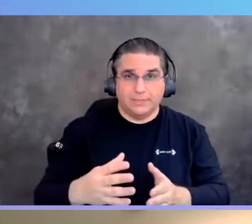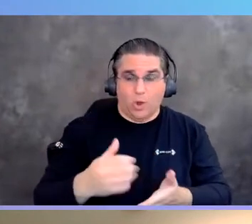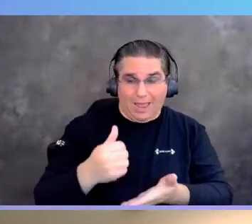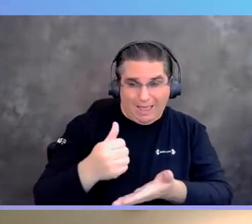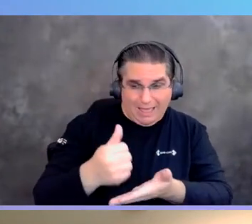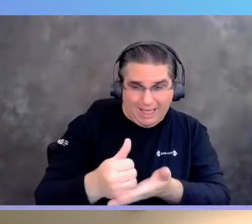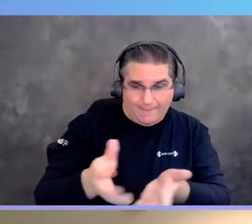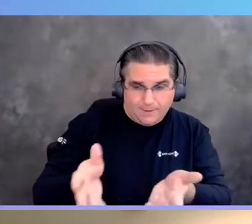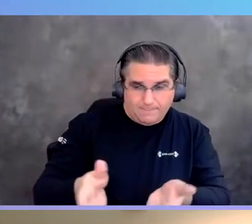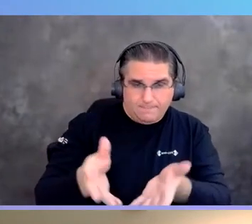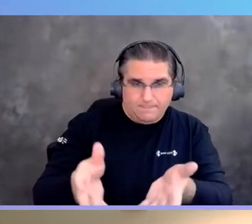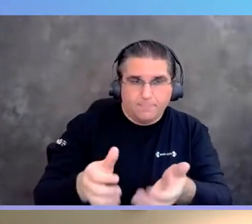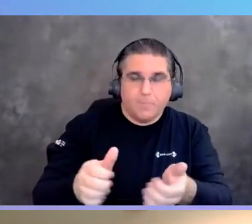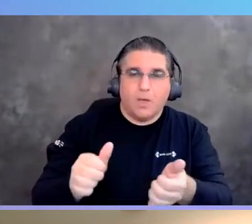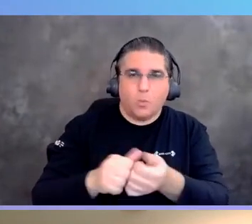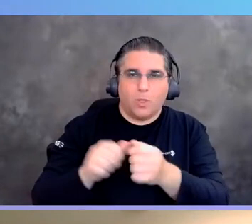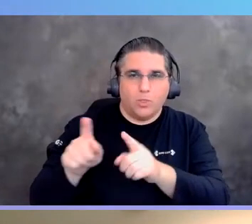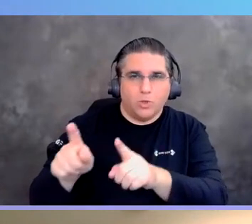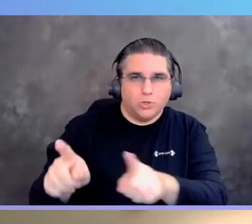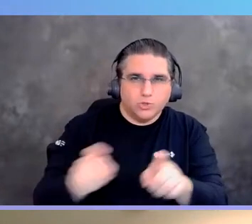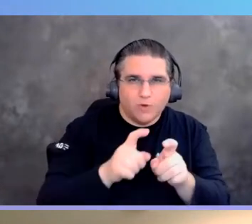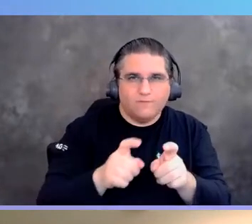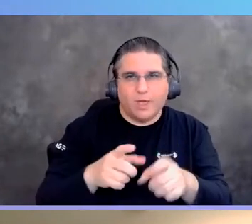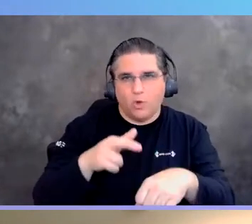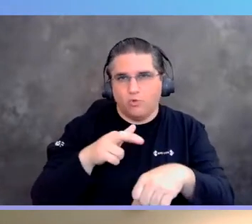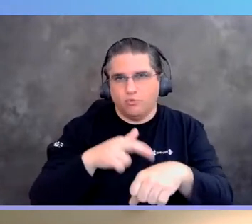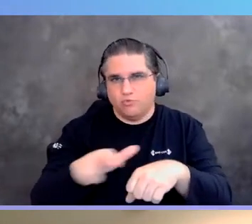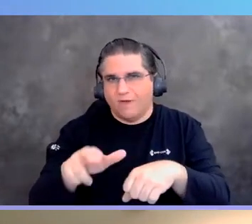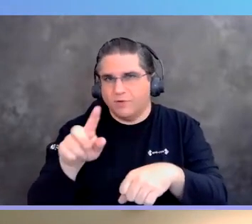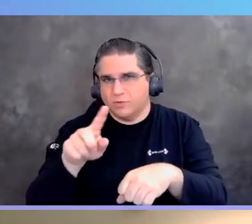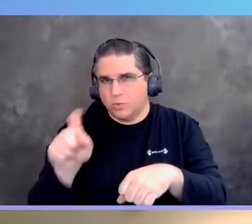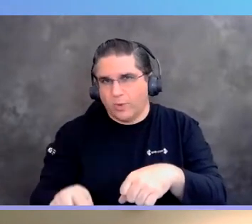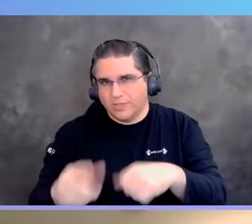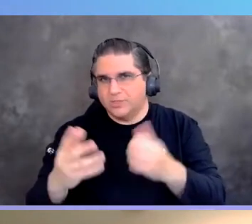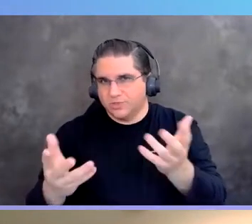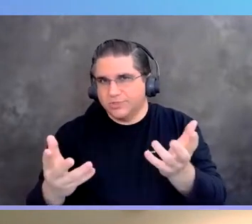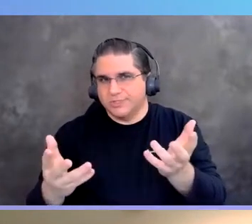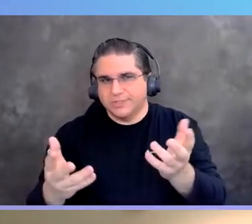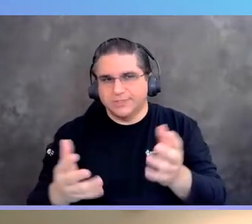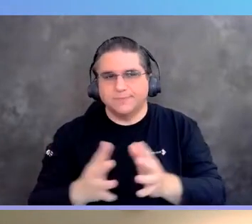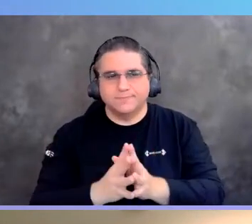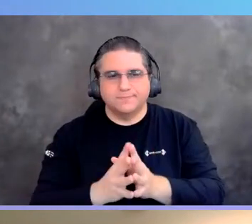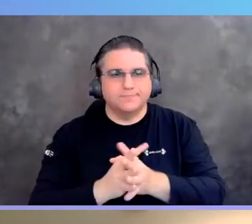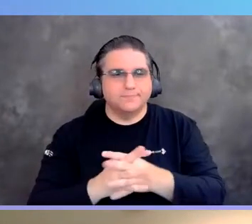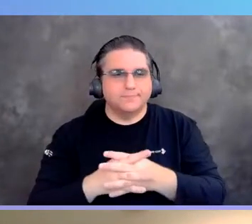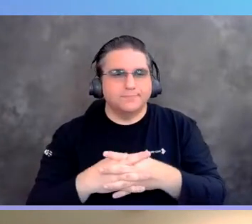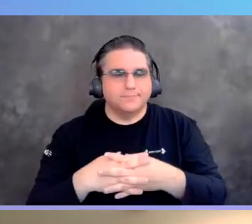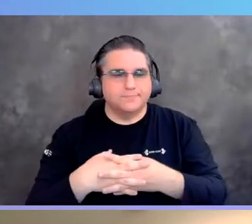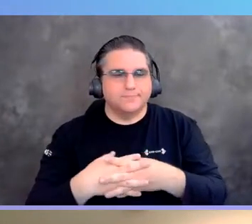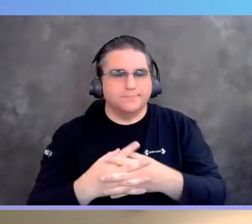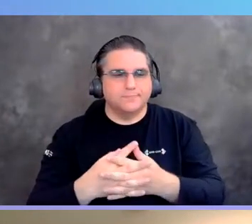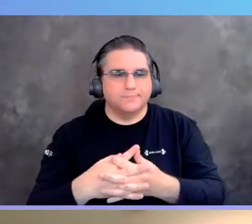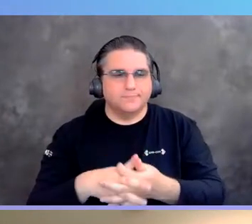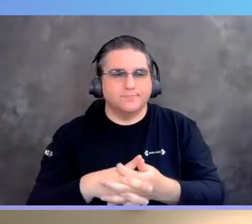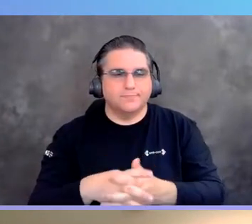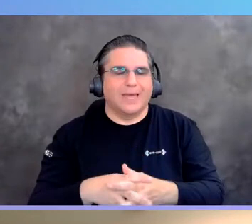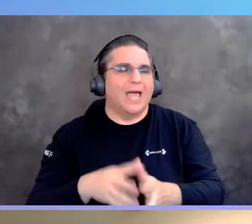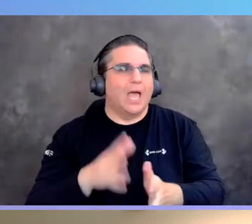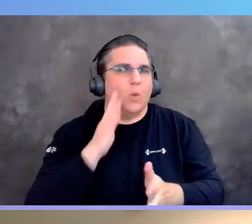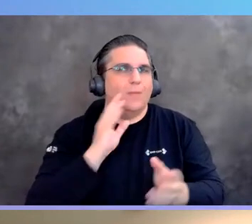and reference questions. Um that and we will further define them